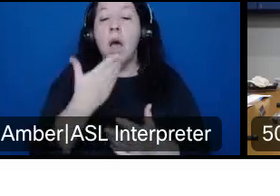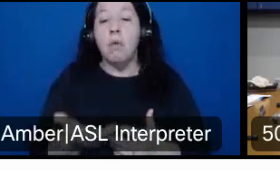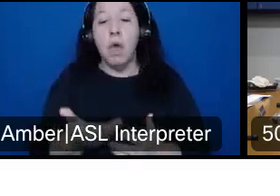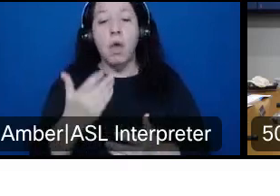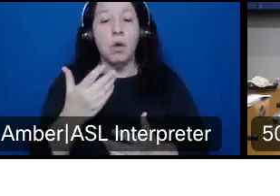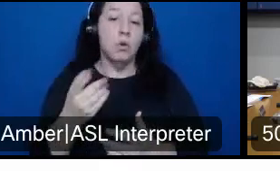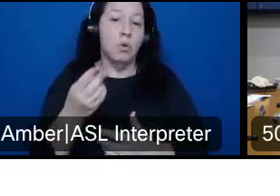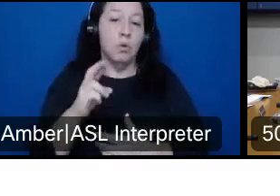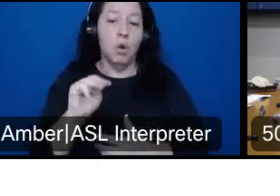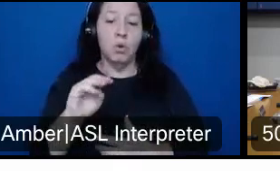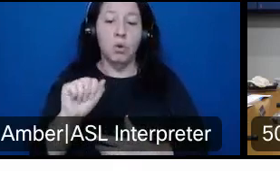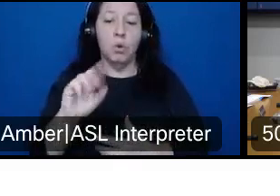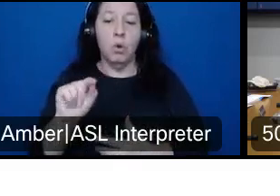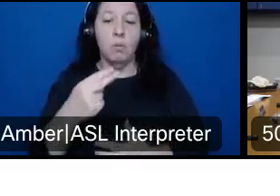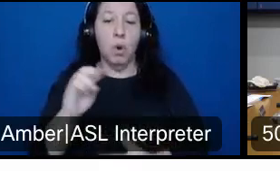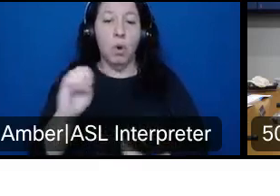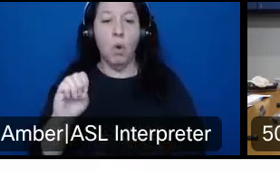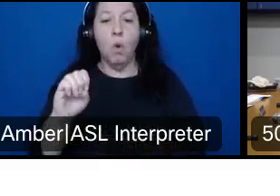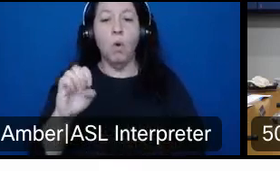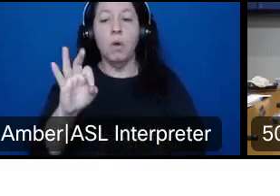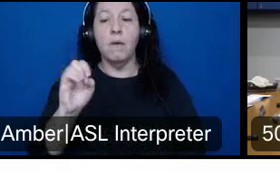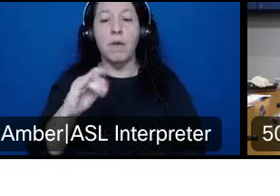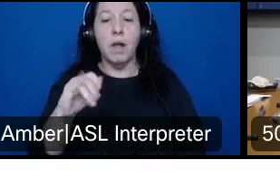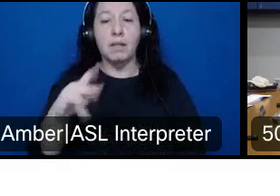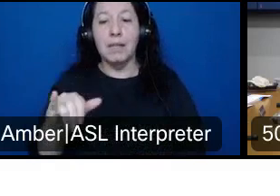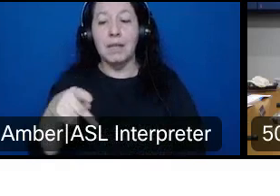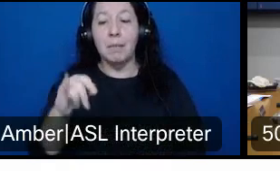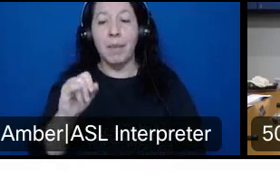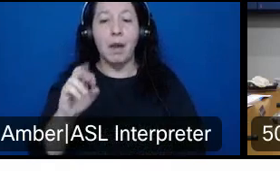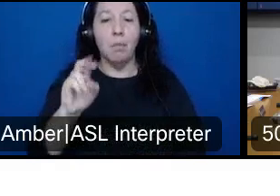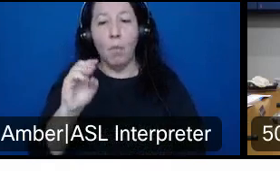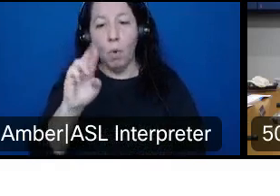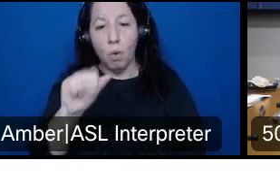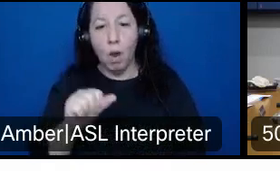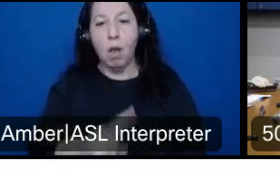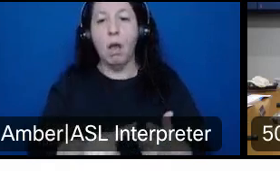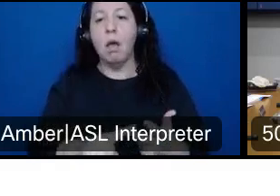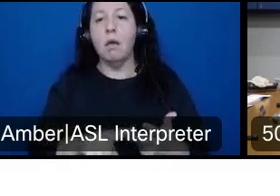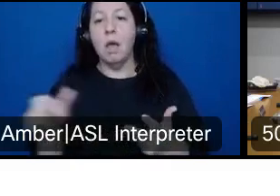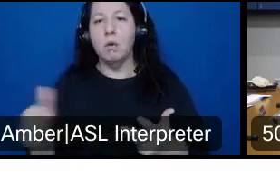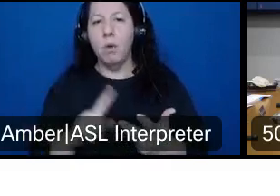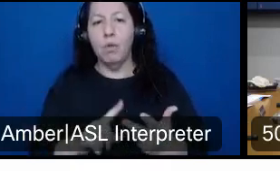my phone and just keeping Yamada also after I pray, they visited the silence center at the.